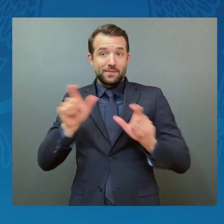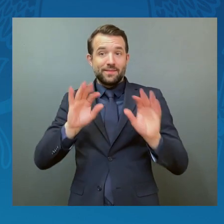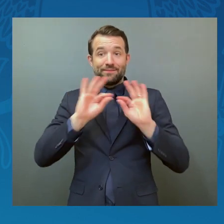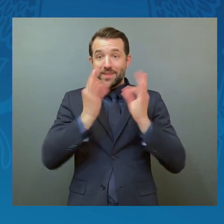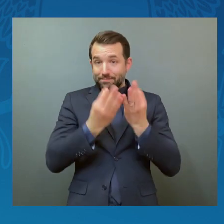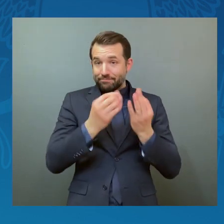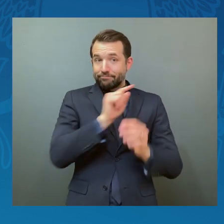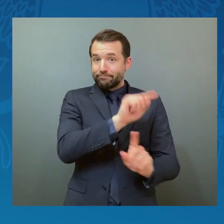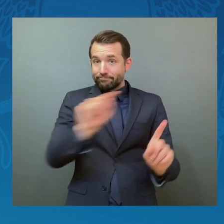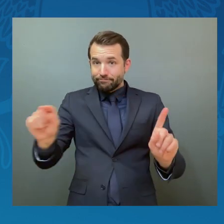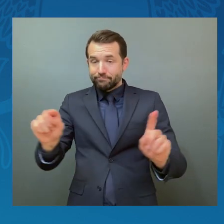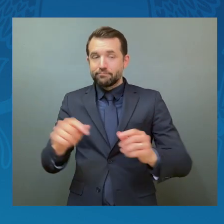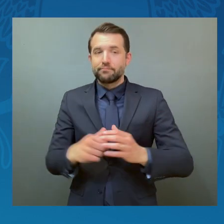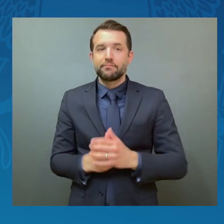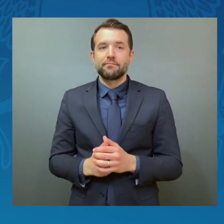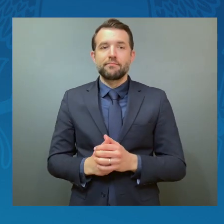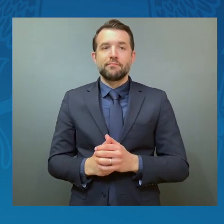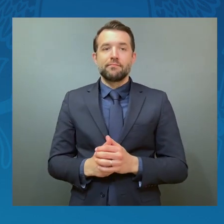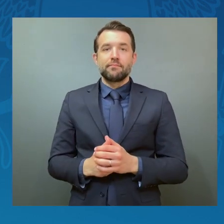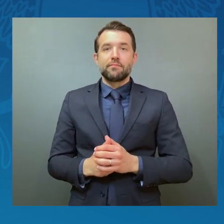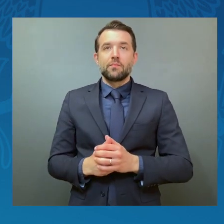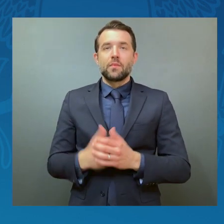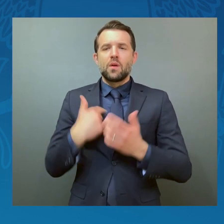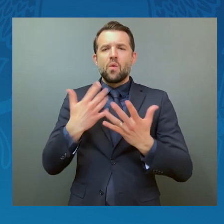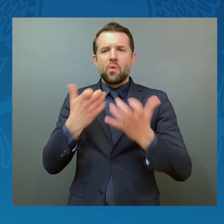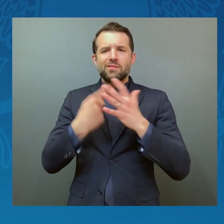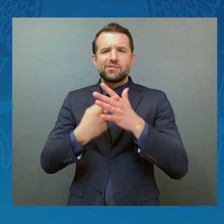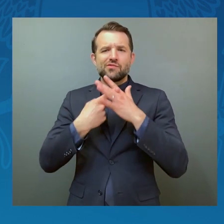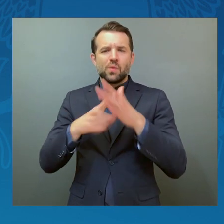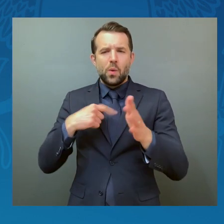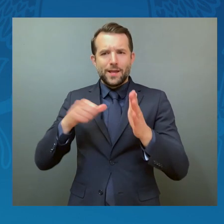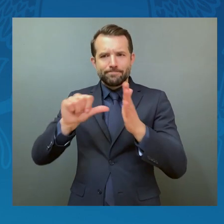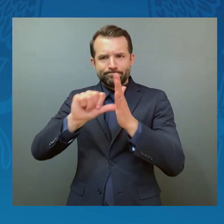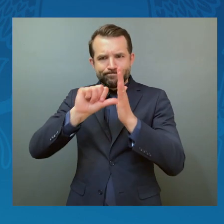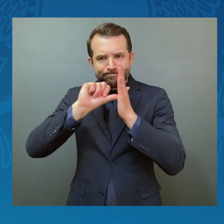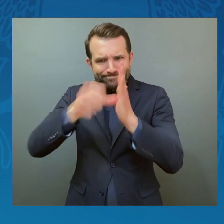that will animate everything that we talk about today. Stamping out medical debt